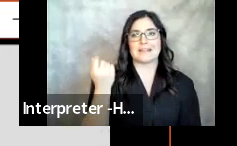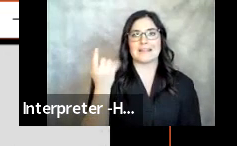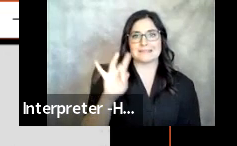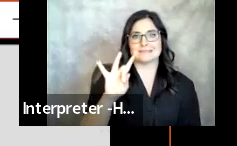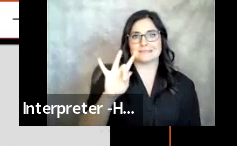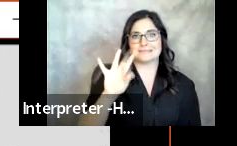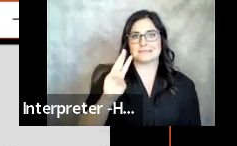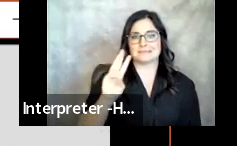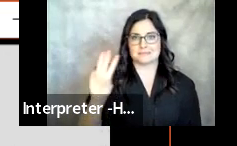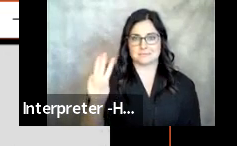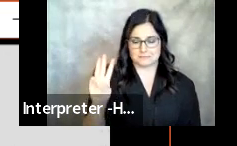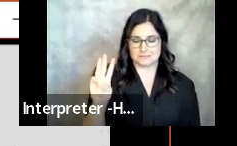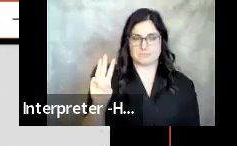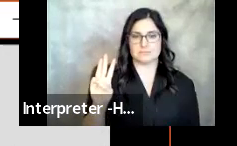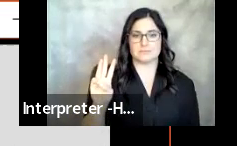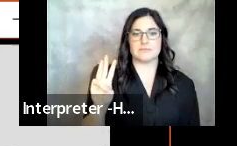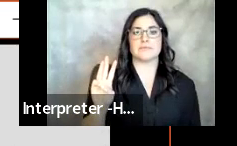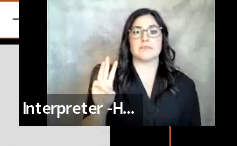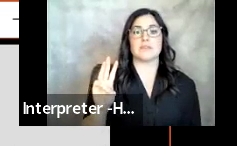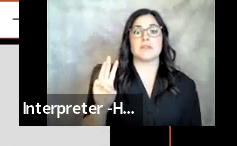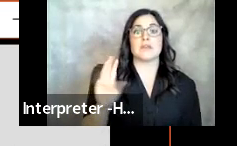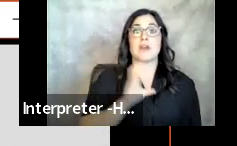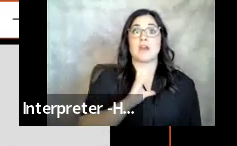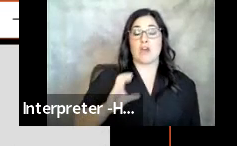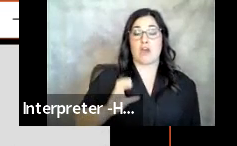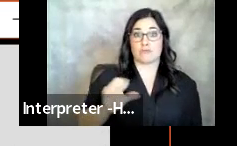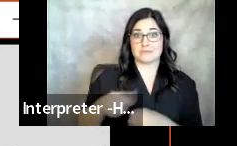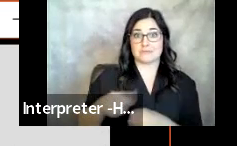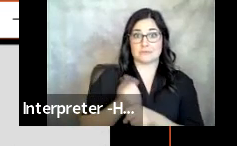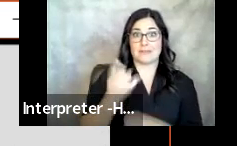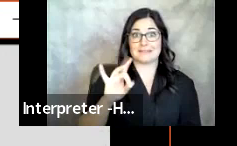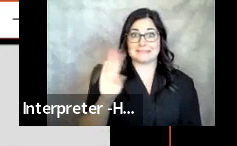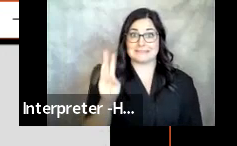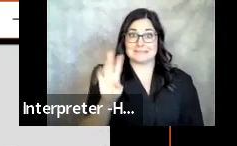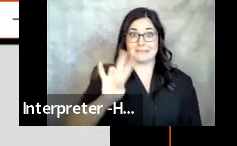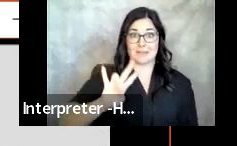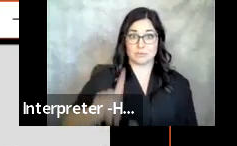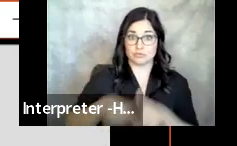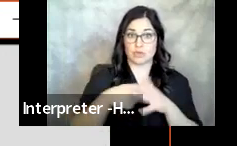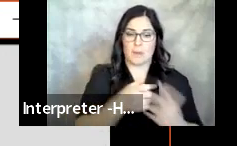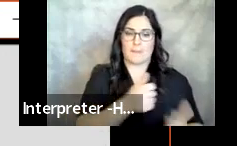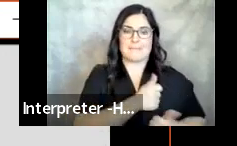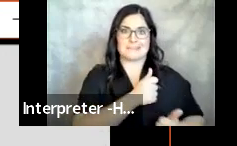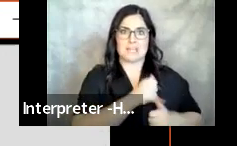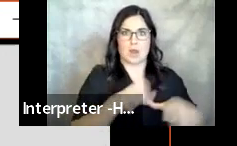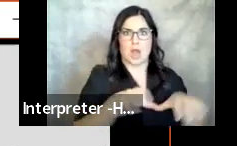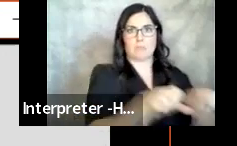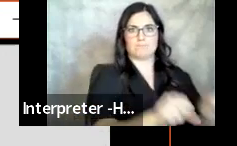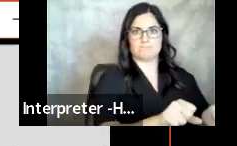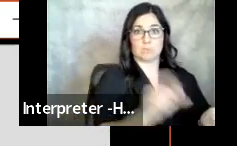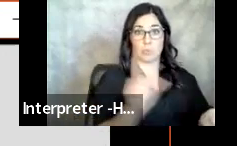And then Congress in. 1867 begins. A military occupation. Of the South. They say, well. We're not going to withdraw the.